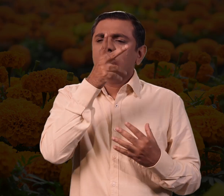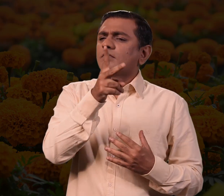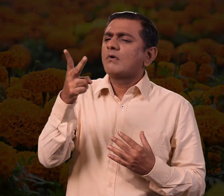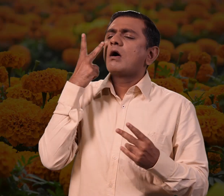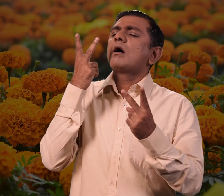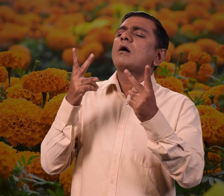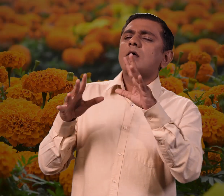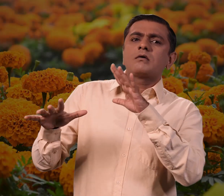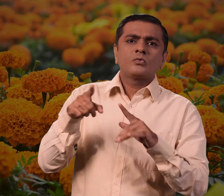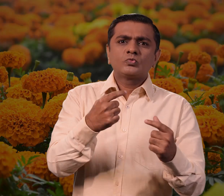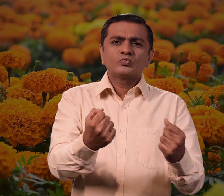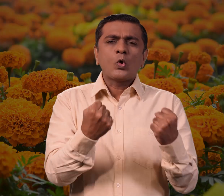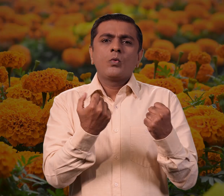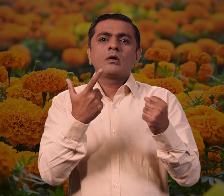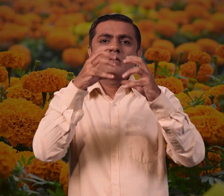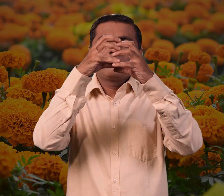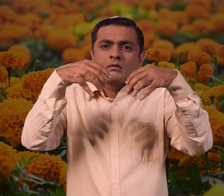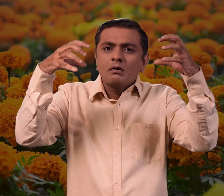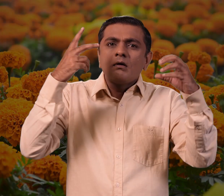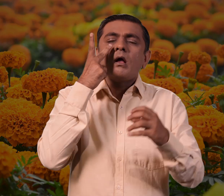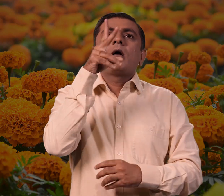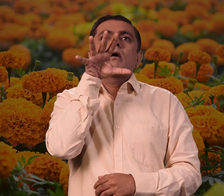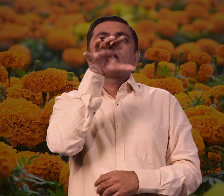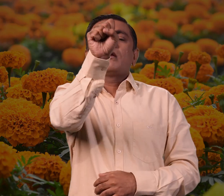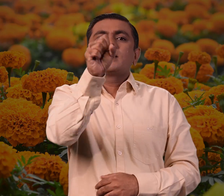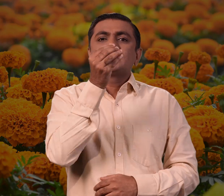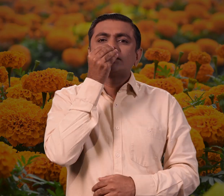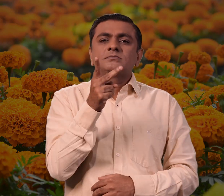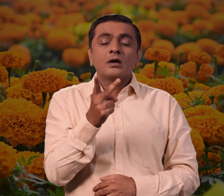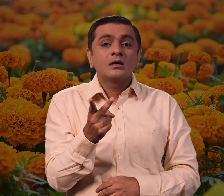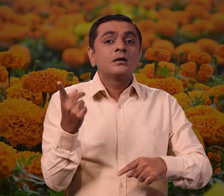While even other flowers are used, genda catches our eye.